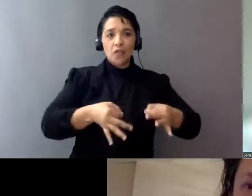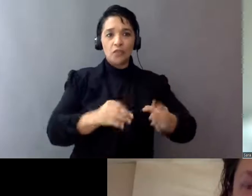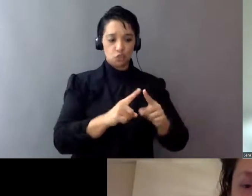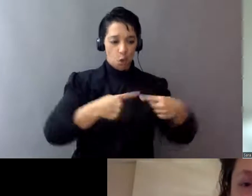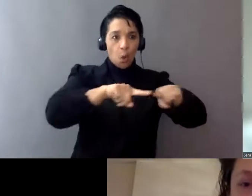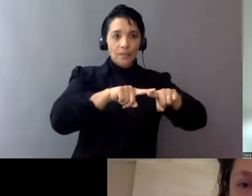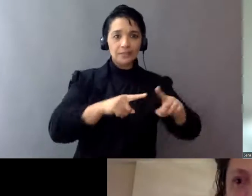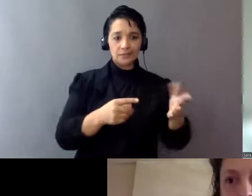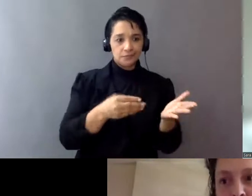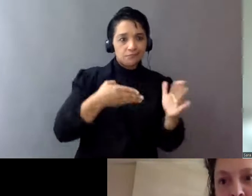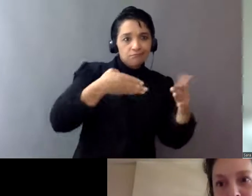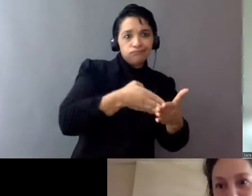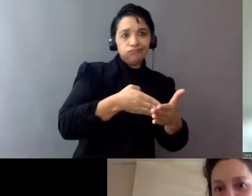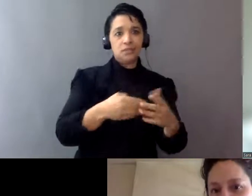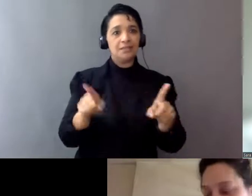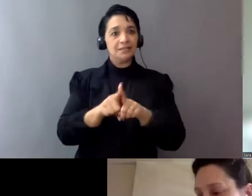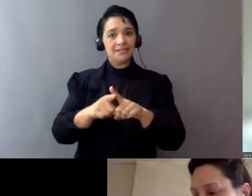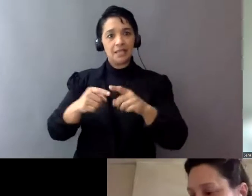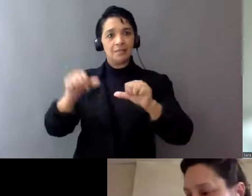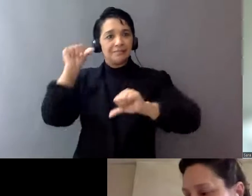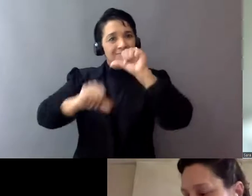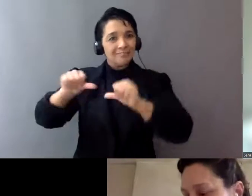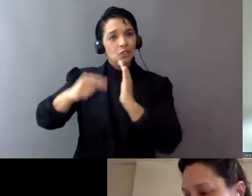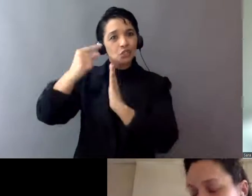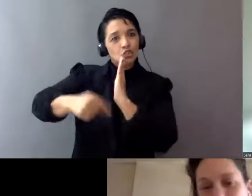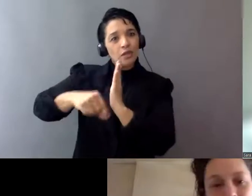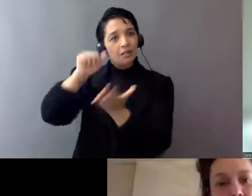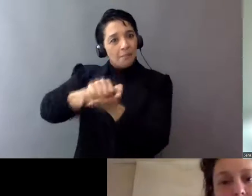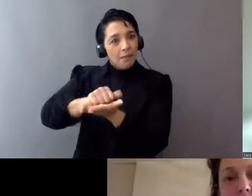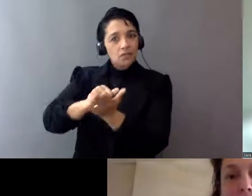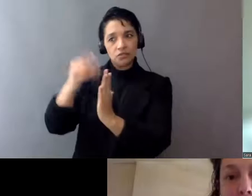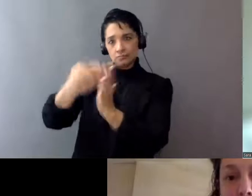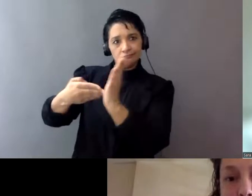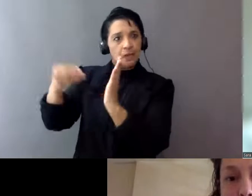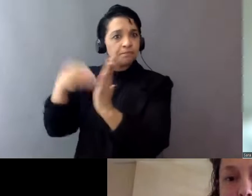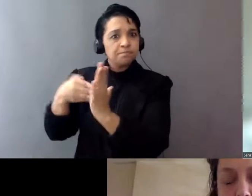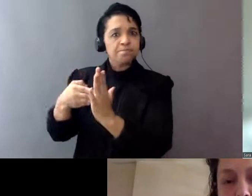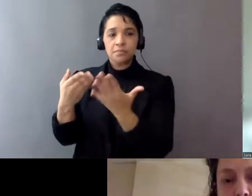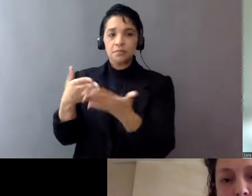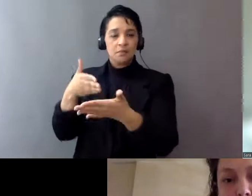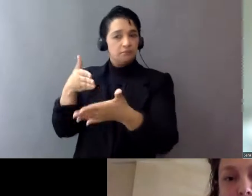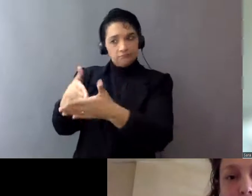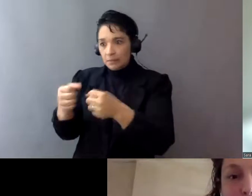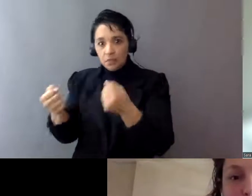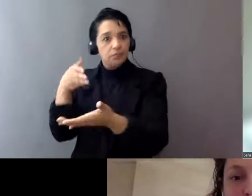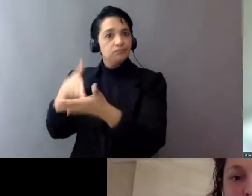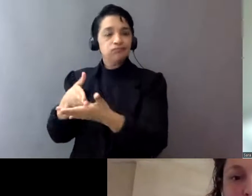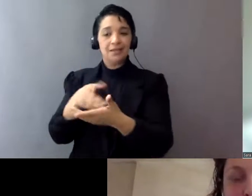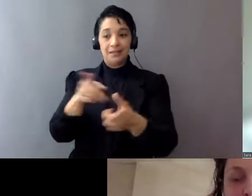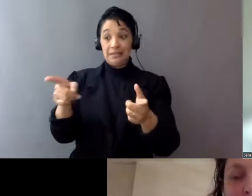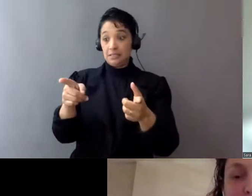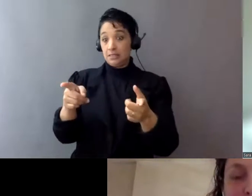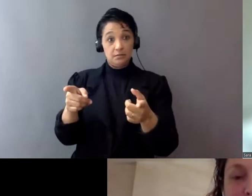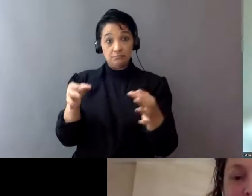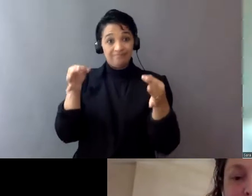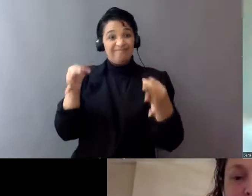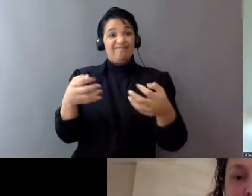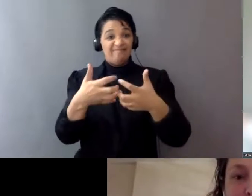In a scientific way or something that provides credibility to organizations to then be accepted